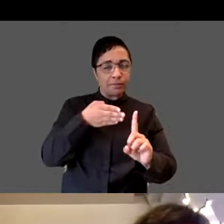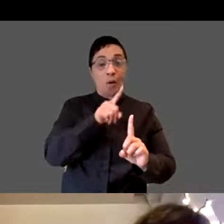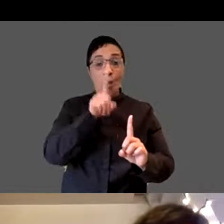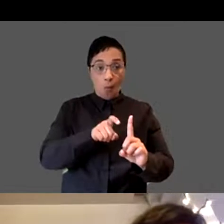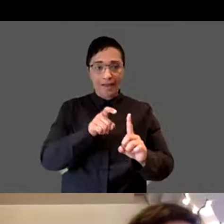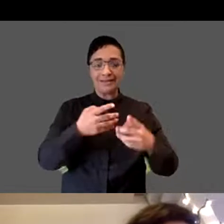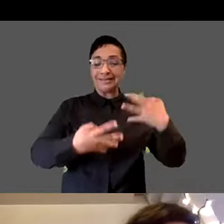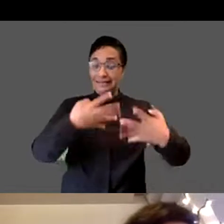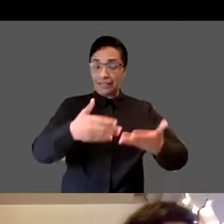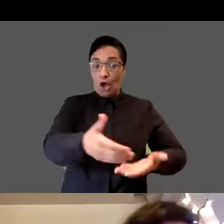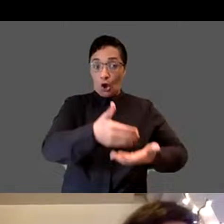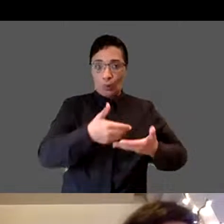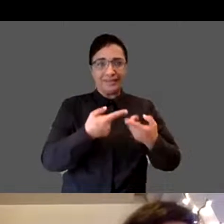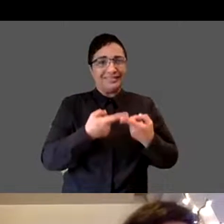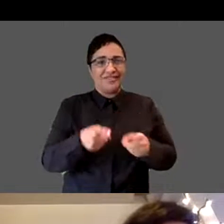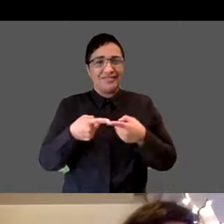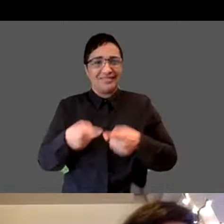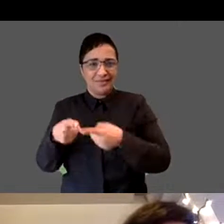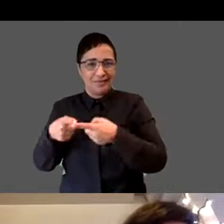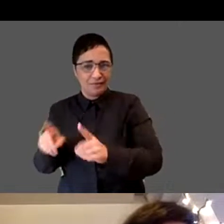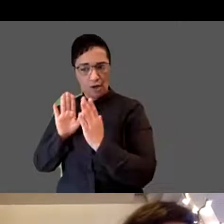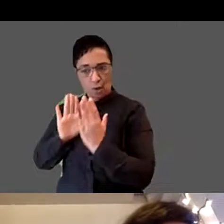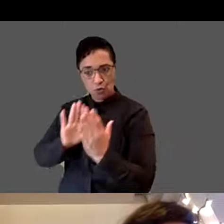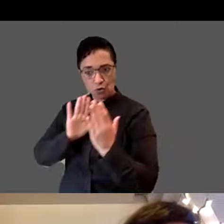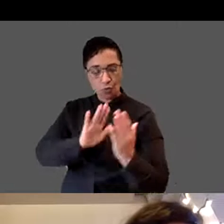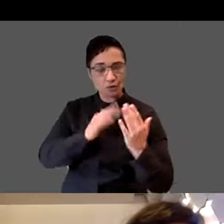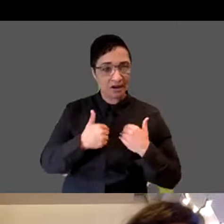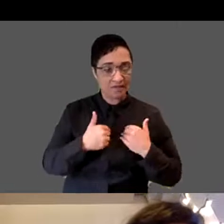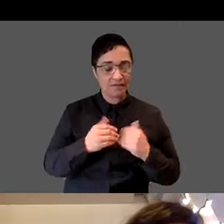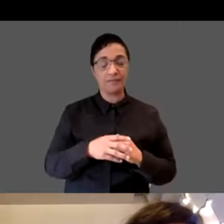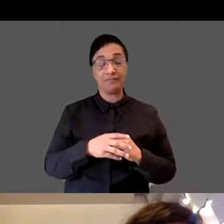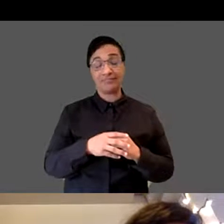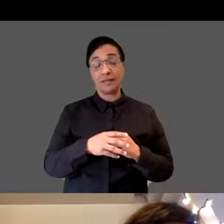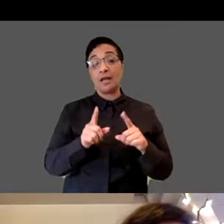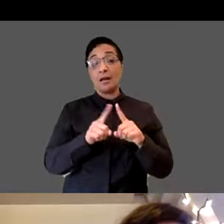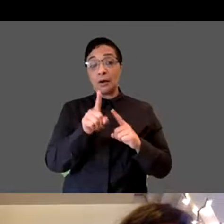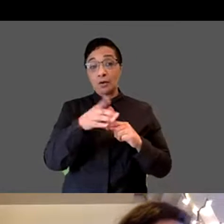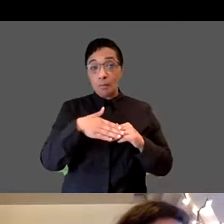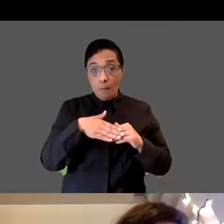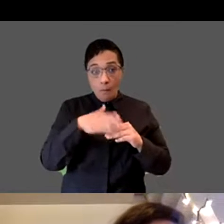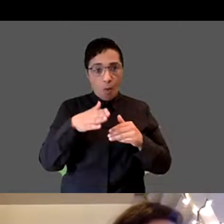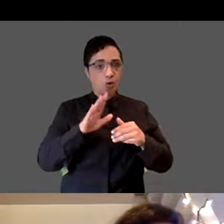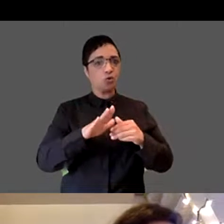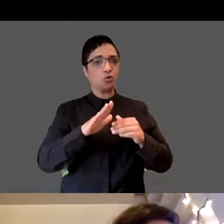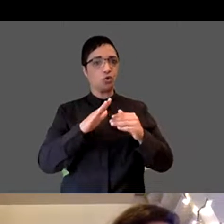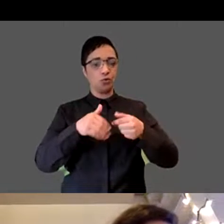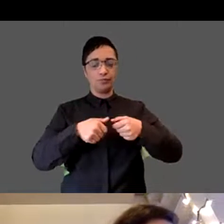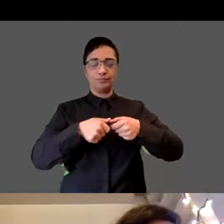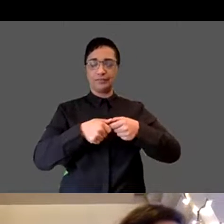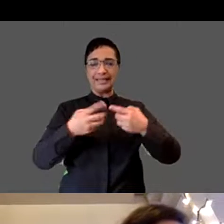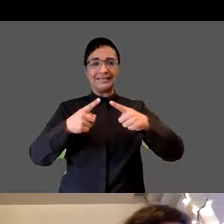You are now kind of in a good way, though, expanding the sources of information and,